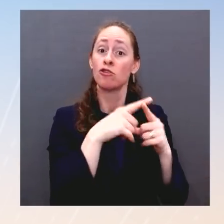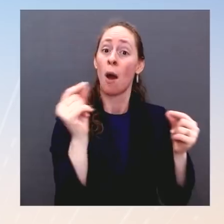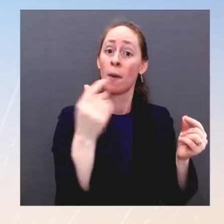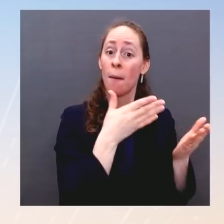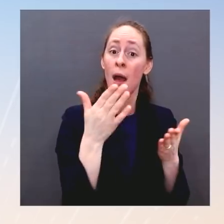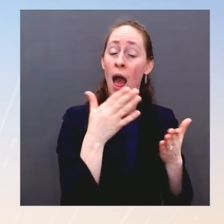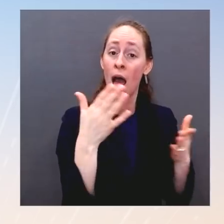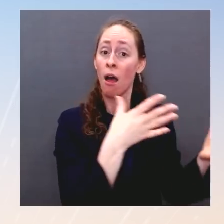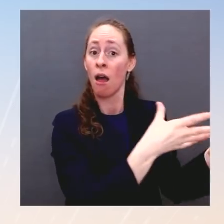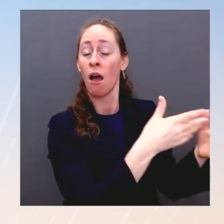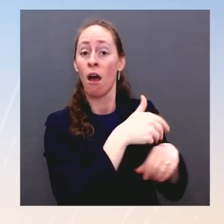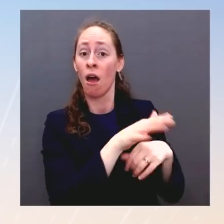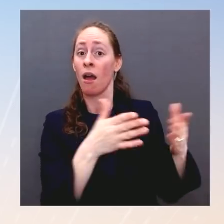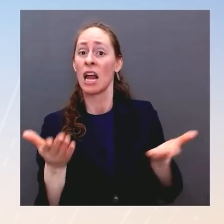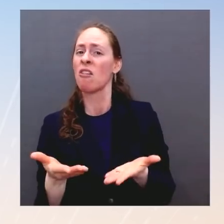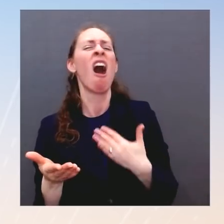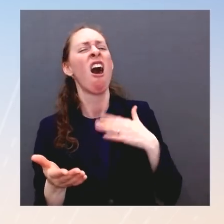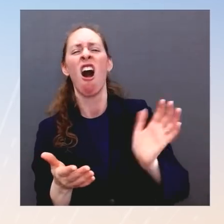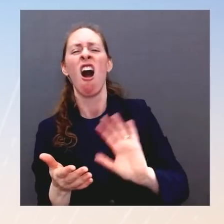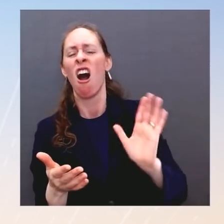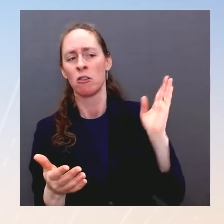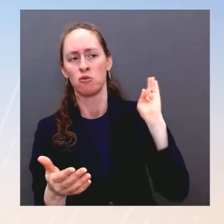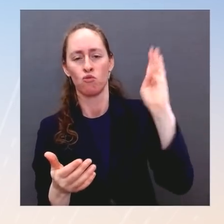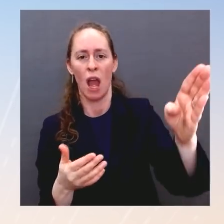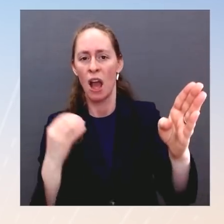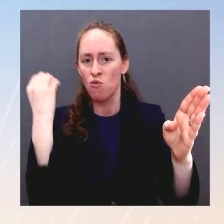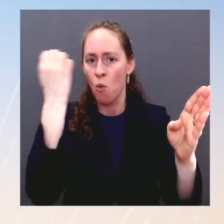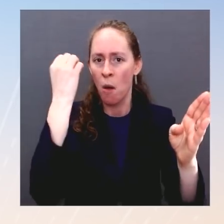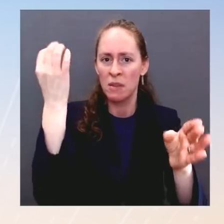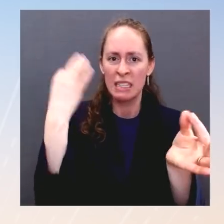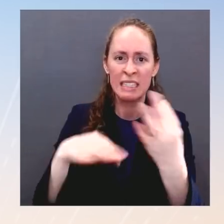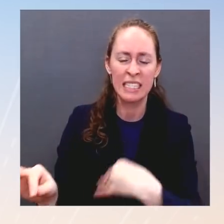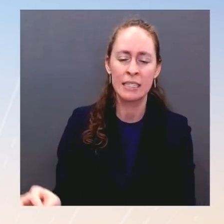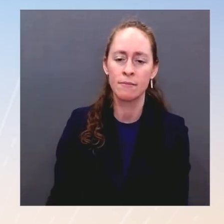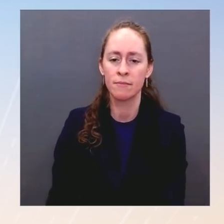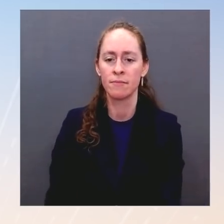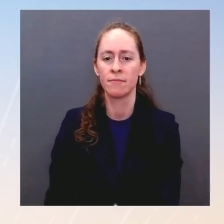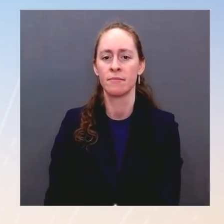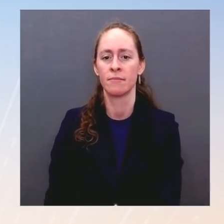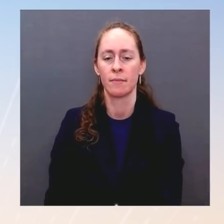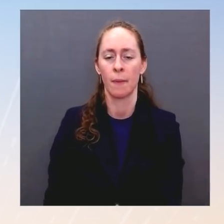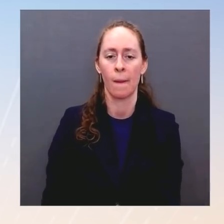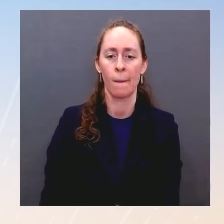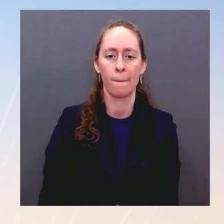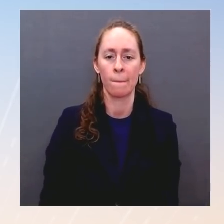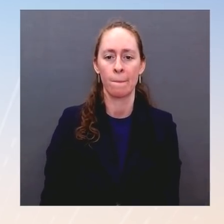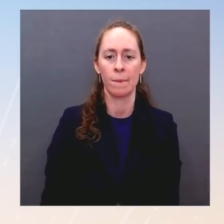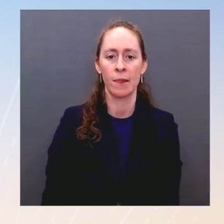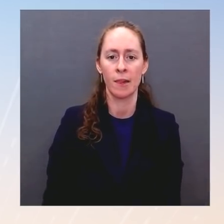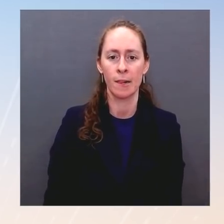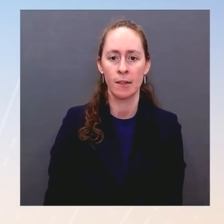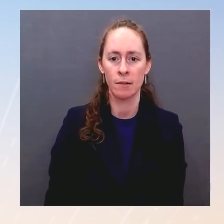The Press: OPEC is making moves now to get ready to include Iranian oil in -- if the U.S. is successful with the Iran nuclear deal.